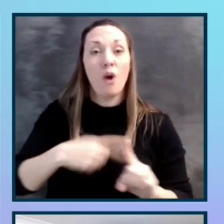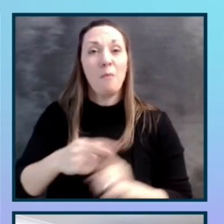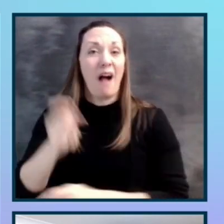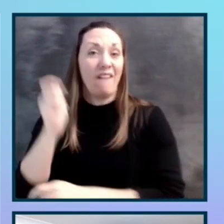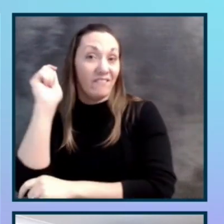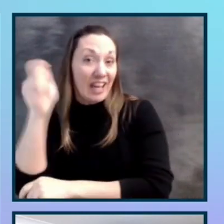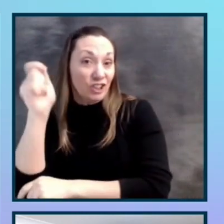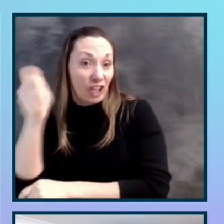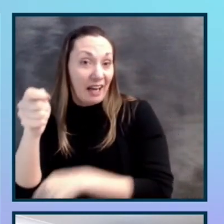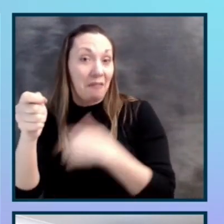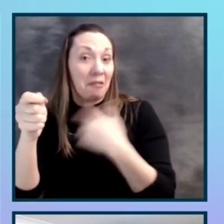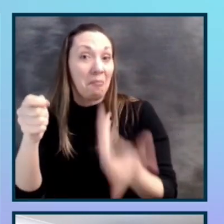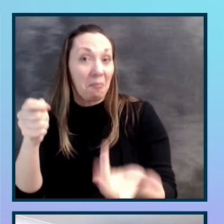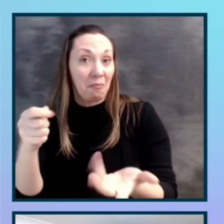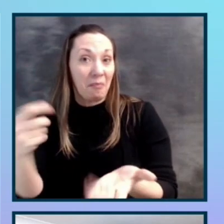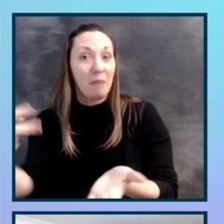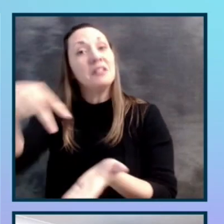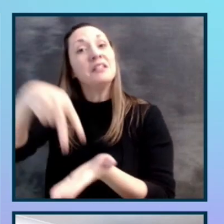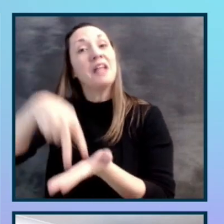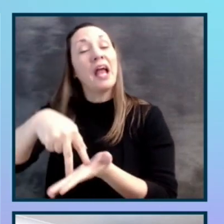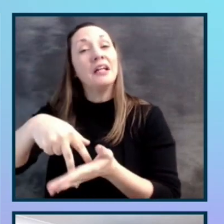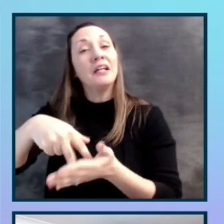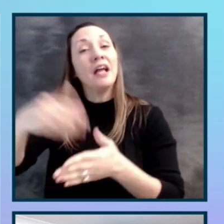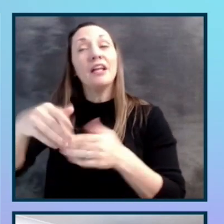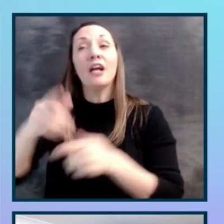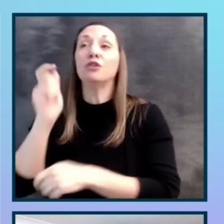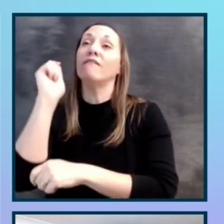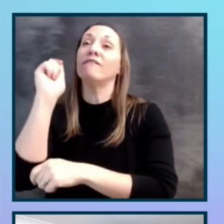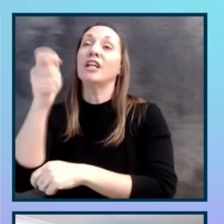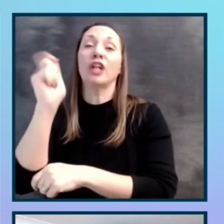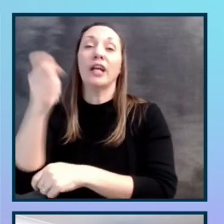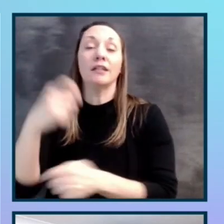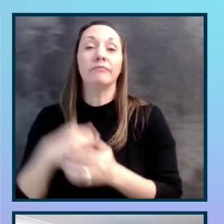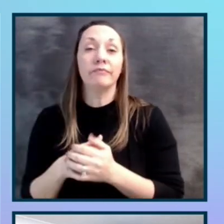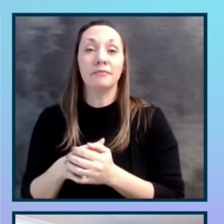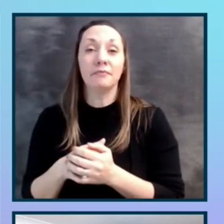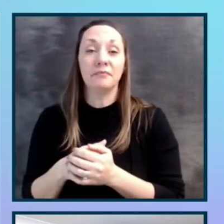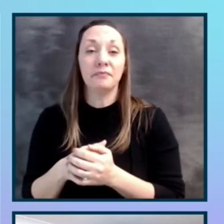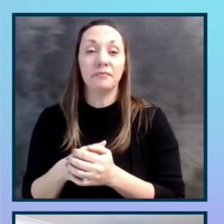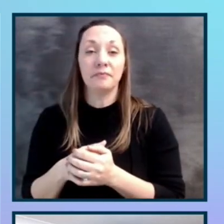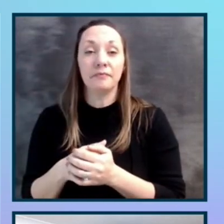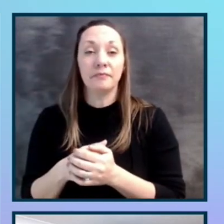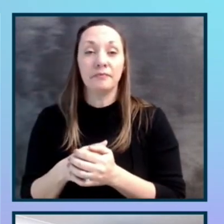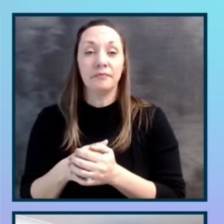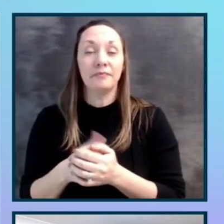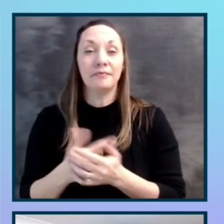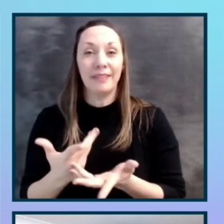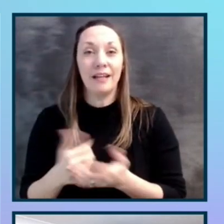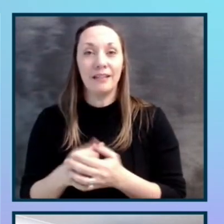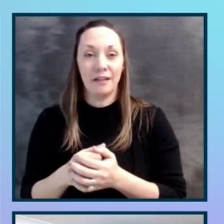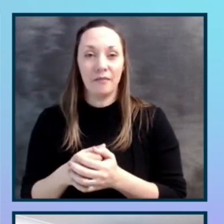I'm standing at the edge of a pier in game fishing and yeah, so that what that shot is.